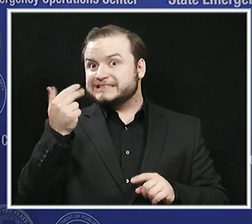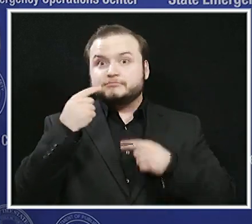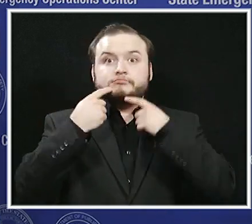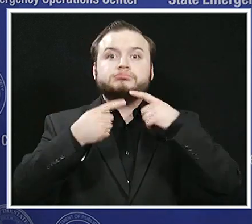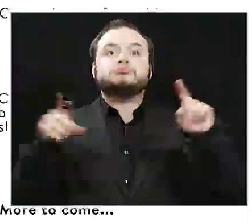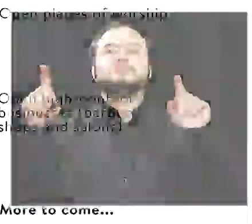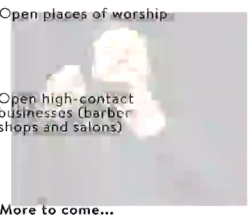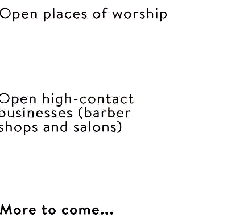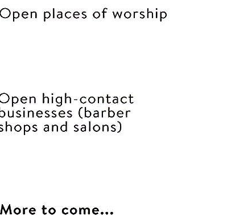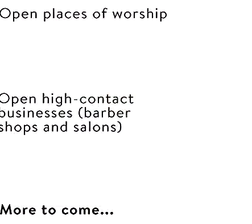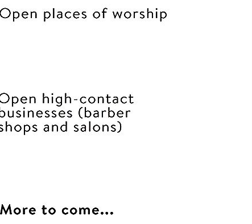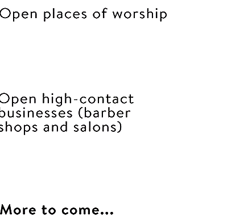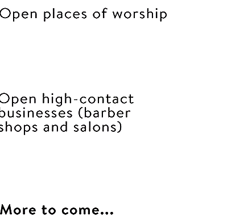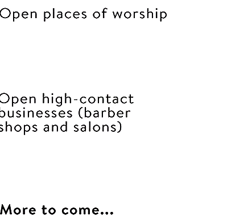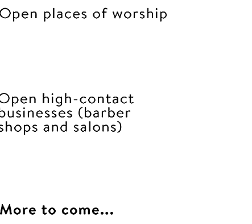March 13th, peacetime state of emergency.